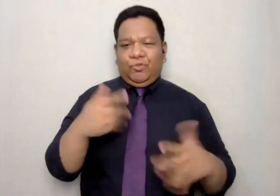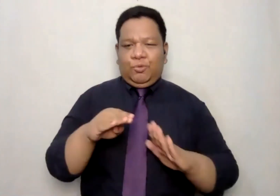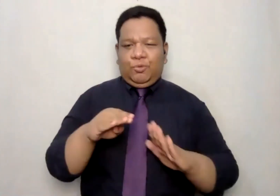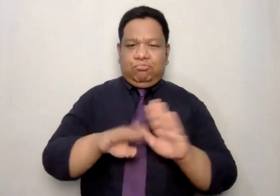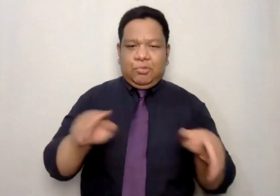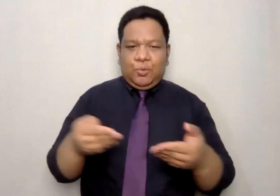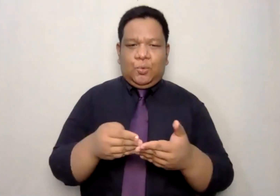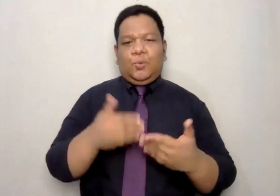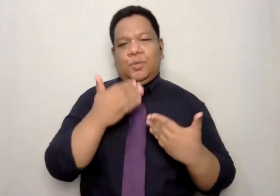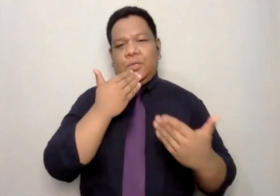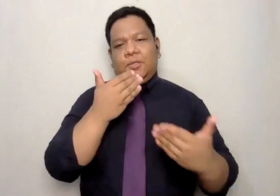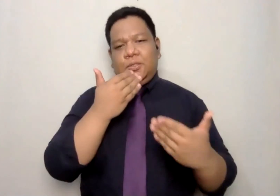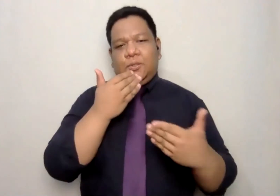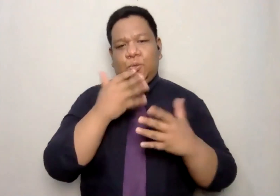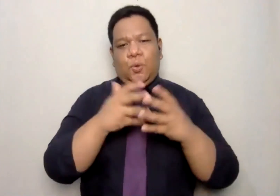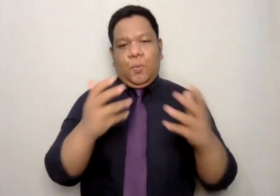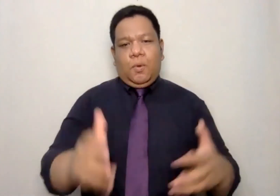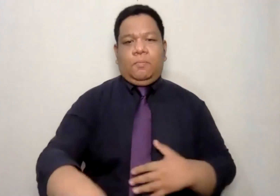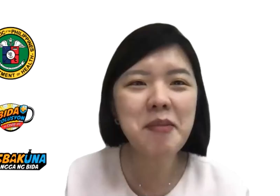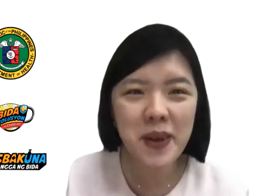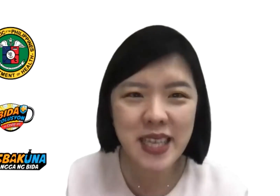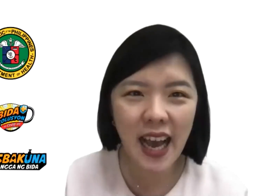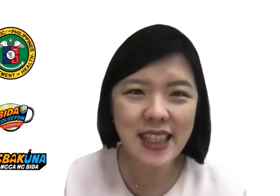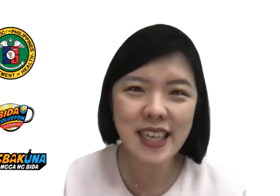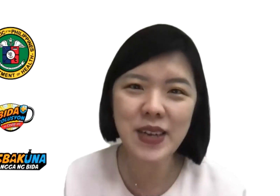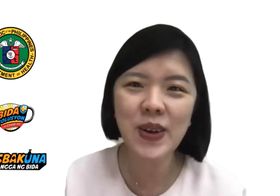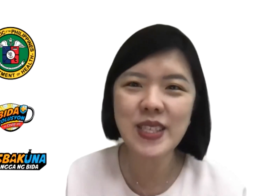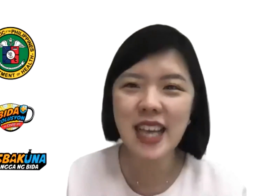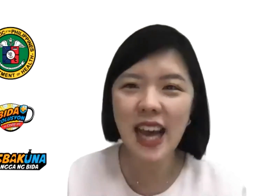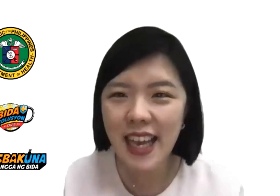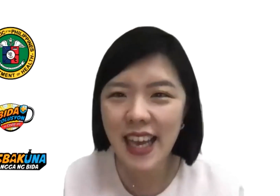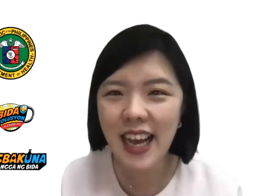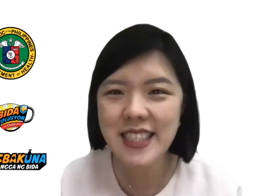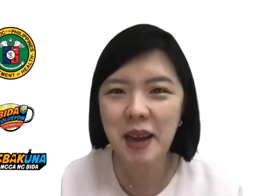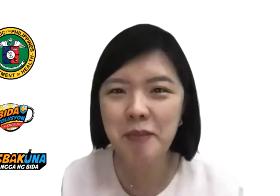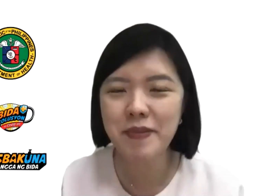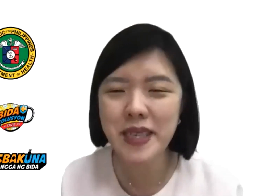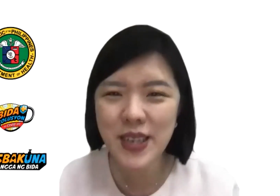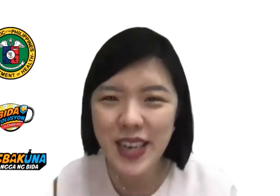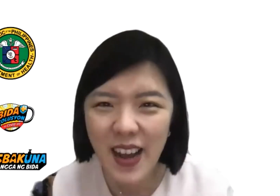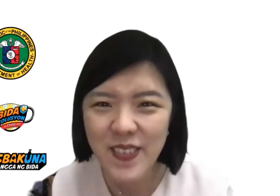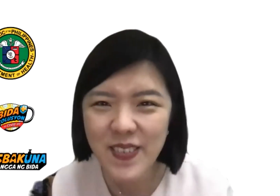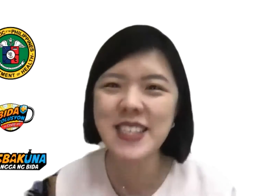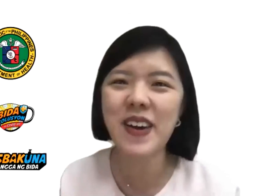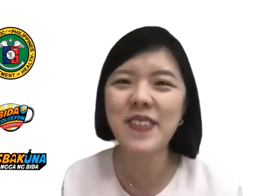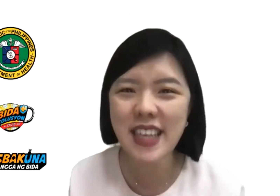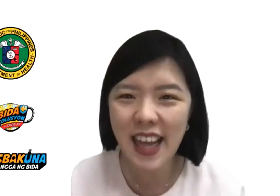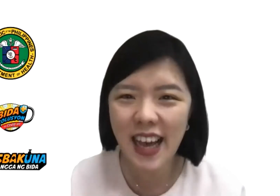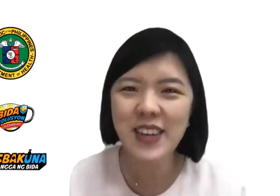Thank you so much and good morning to everyone watching us today and to our professor Maam Nina.